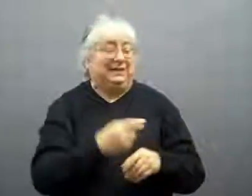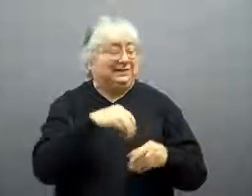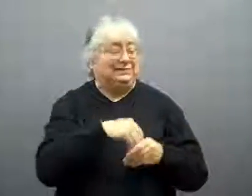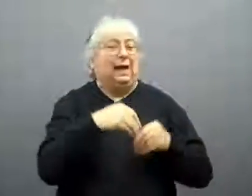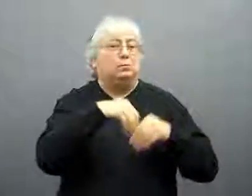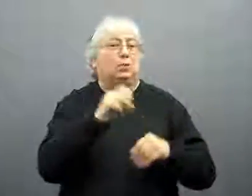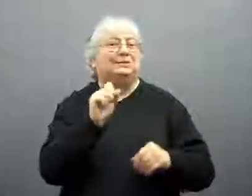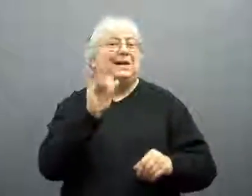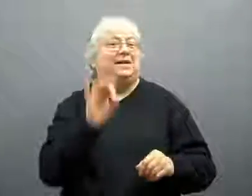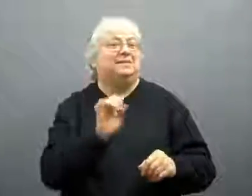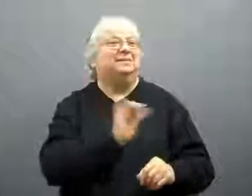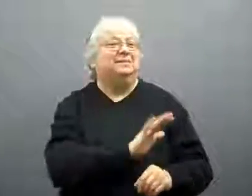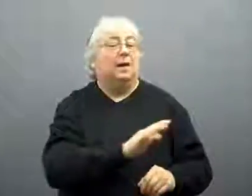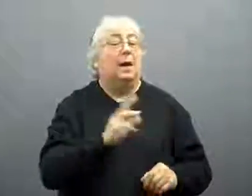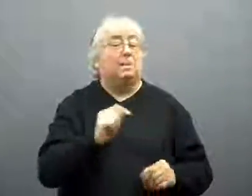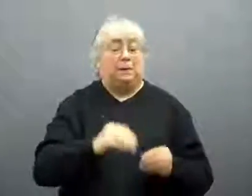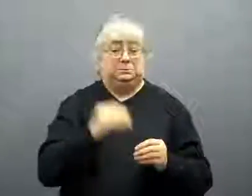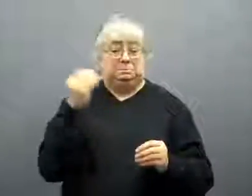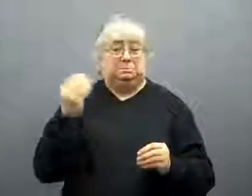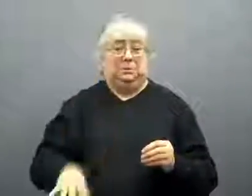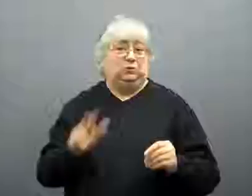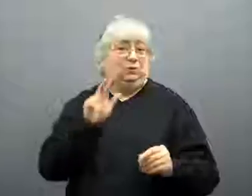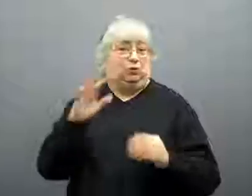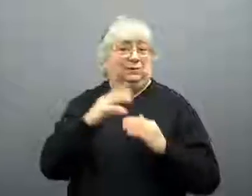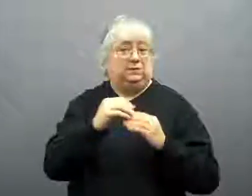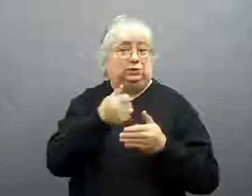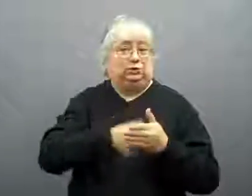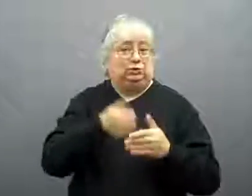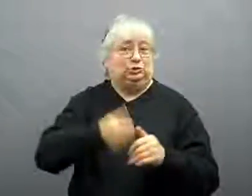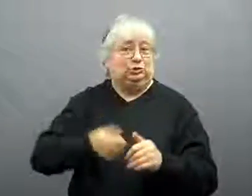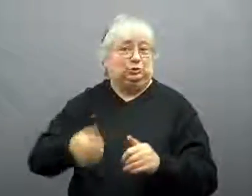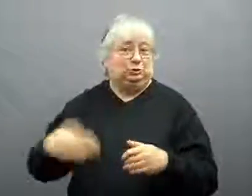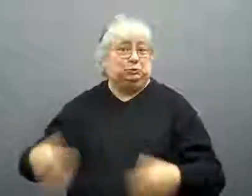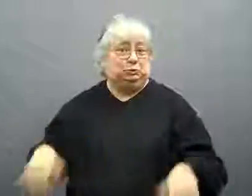The indoor ones are safer to use, but cost a lot more, $35 each.